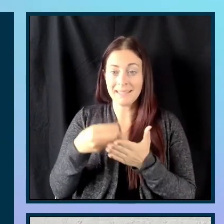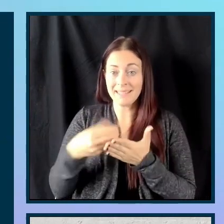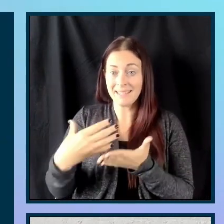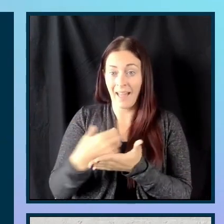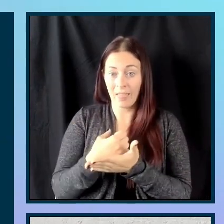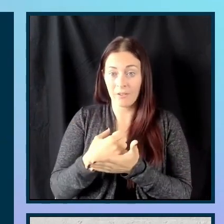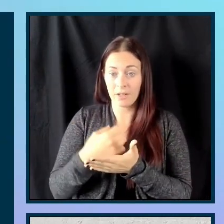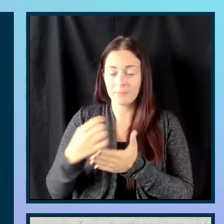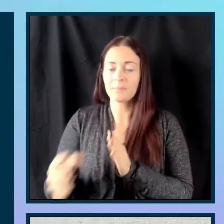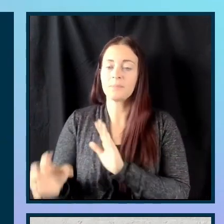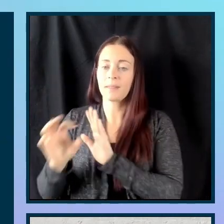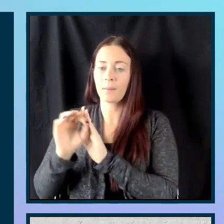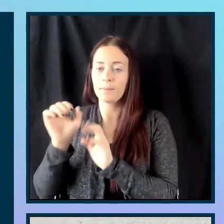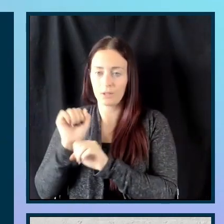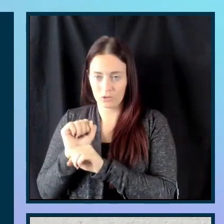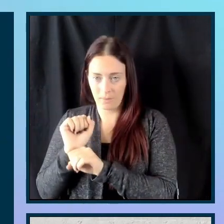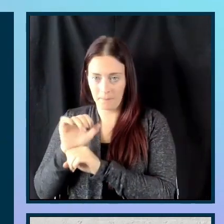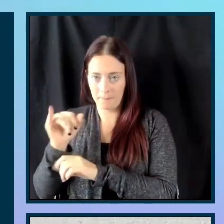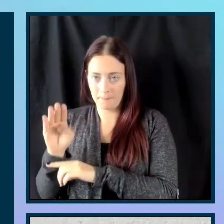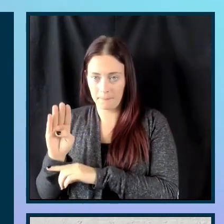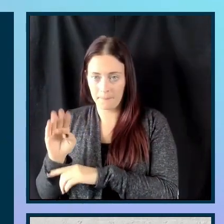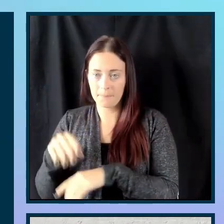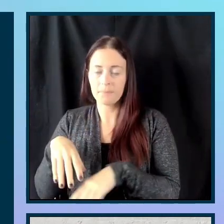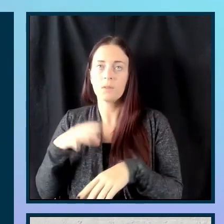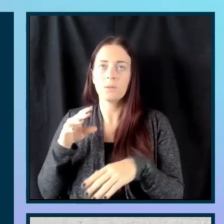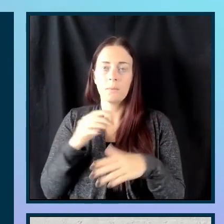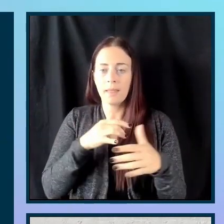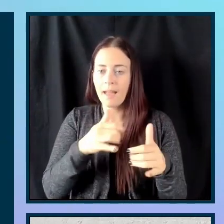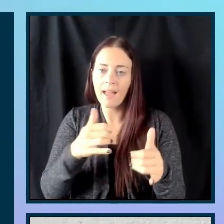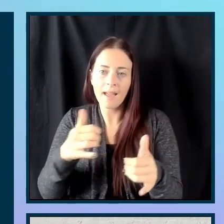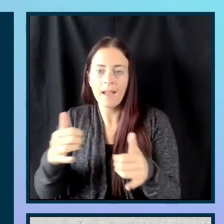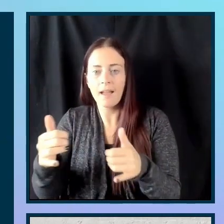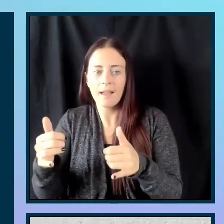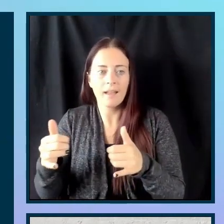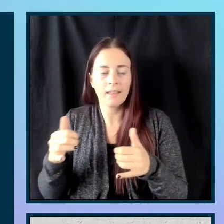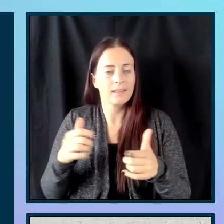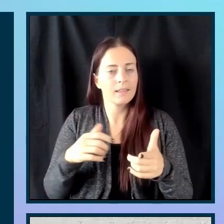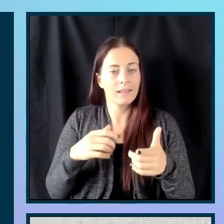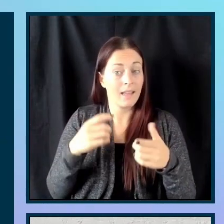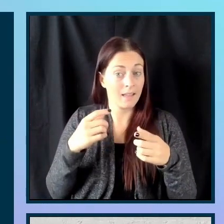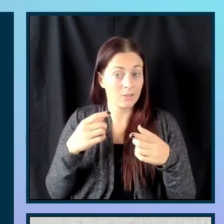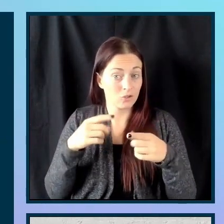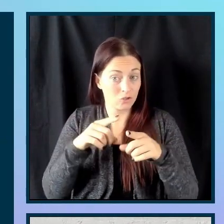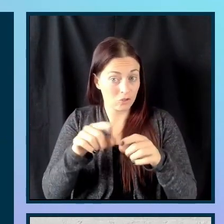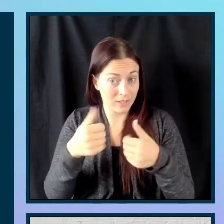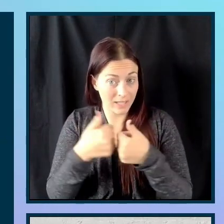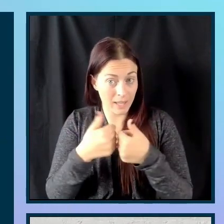As you play the game, life events happened to you, such as visiting a museum,